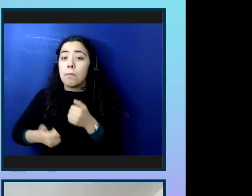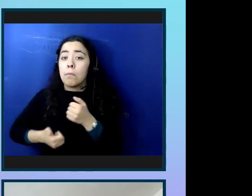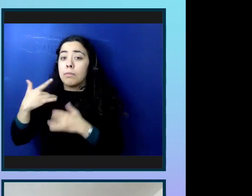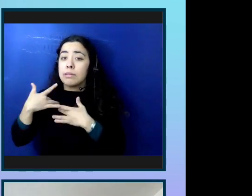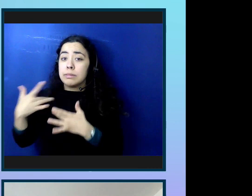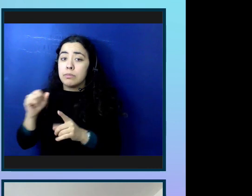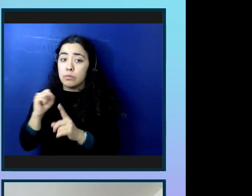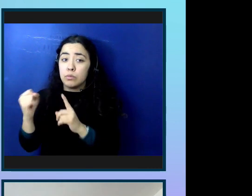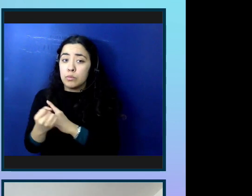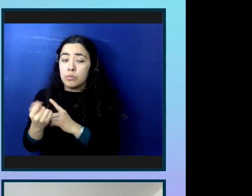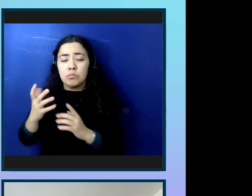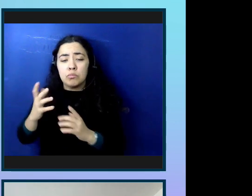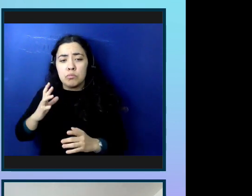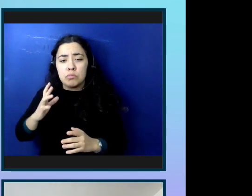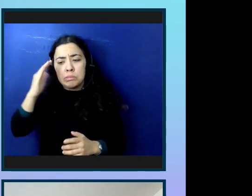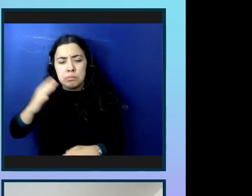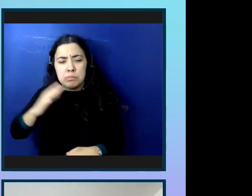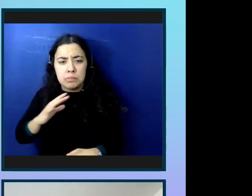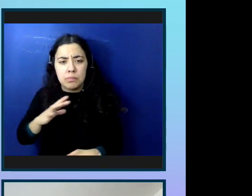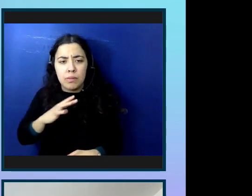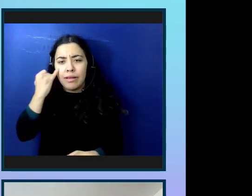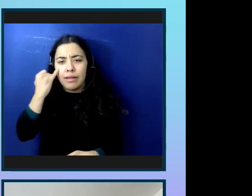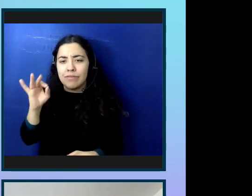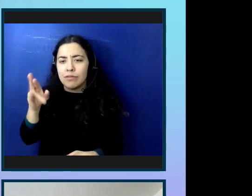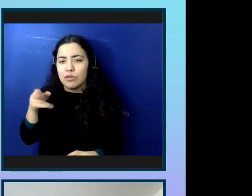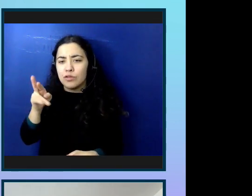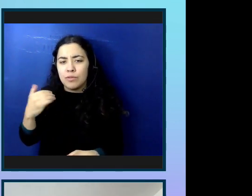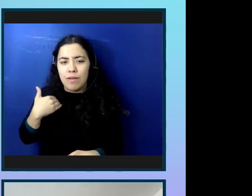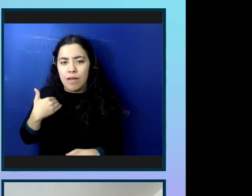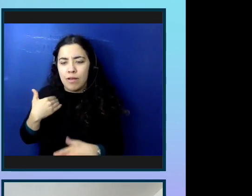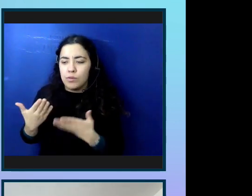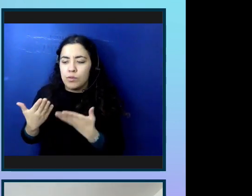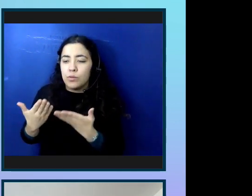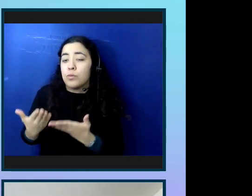to have a feature that can auto-suggest like the most recent text message